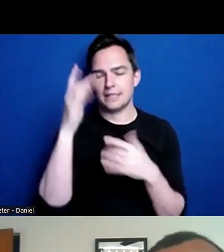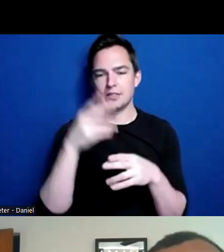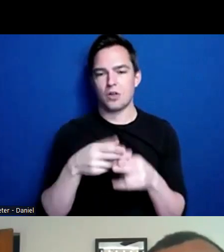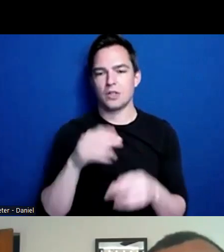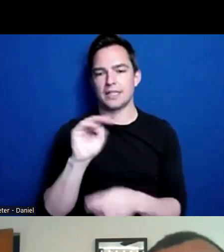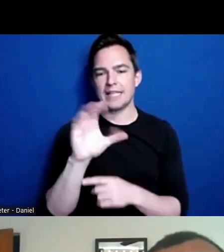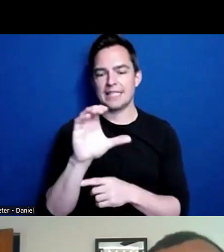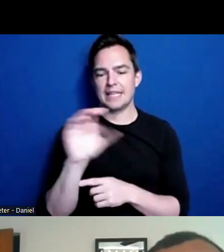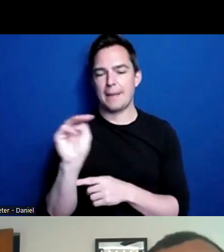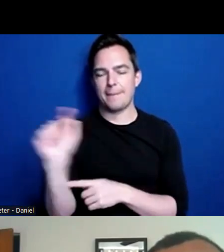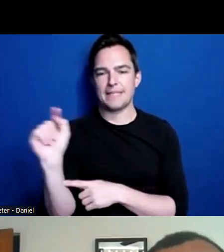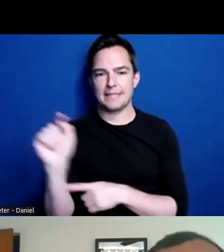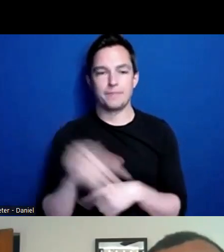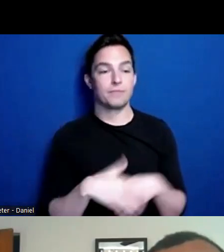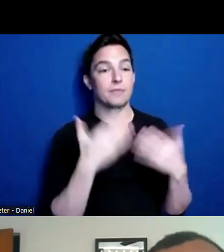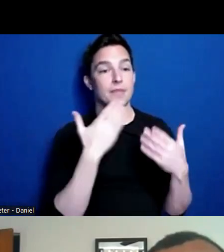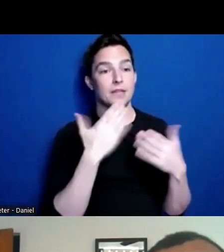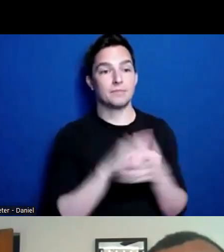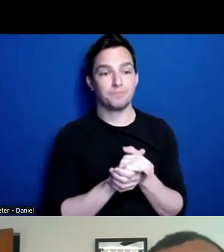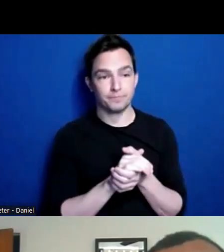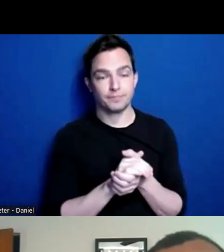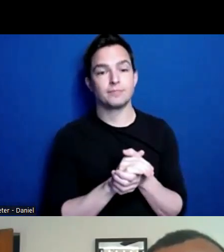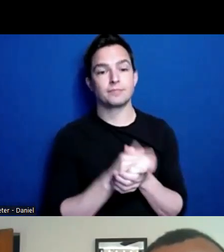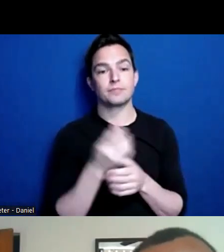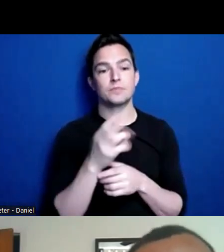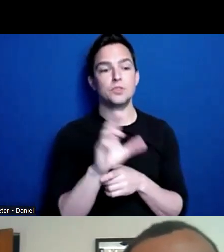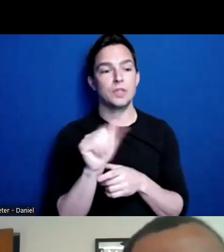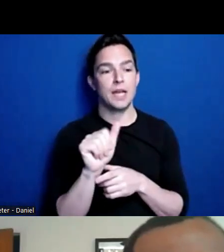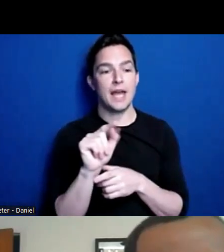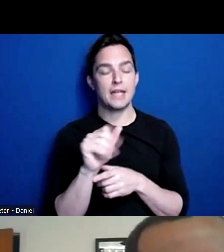(Stephanie Picazo) Thank you. Dr. Atterberry?